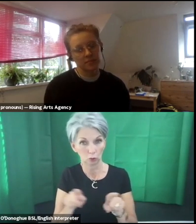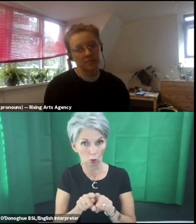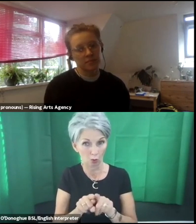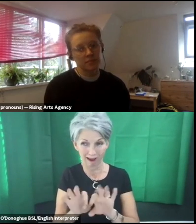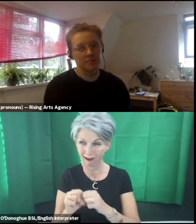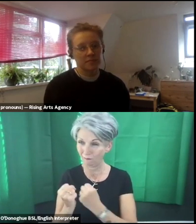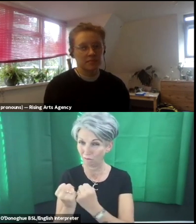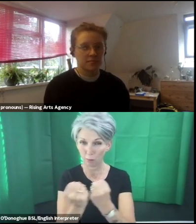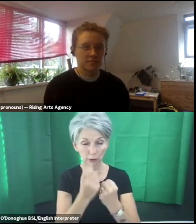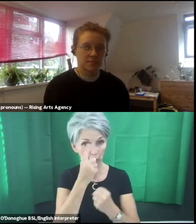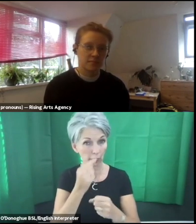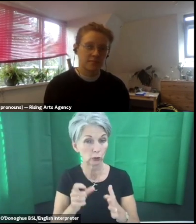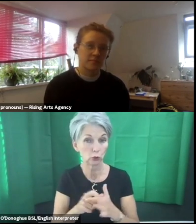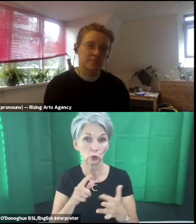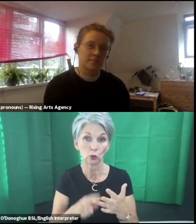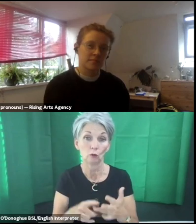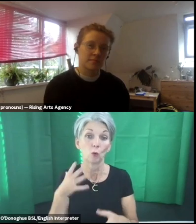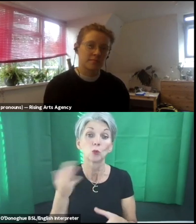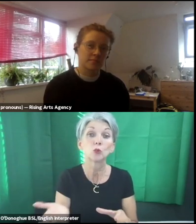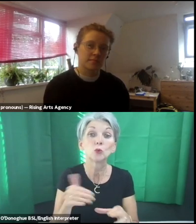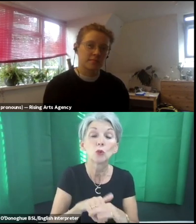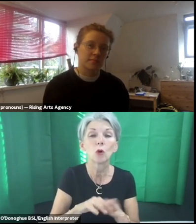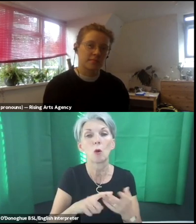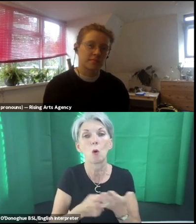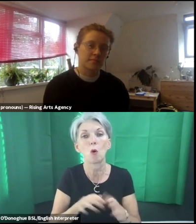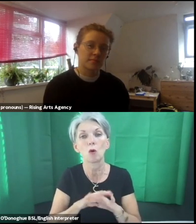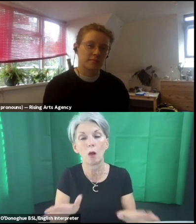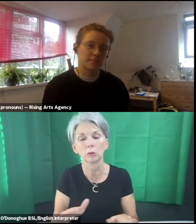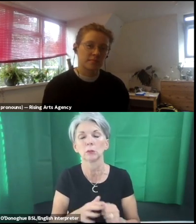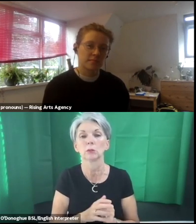to join ACORN or not is on Facebook, and again I'll put in the link, we have the